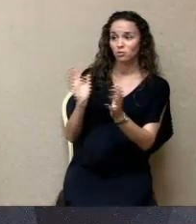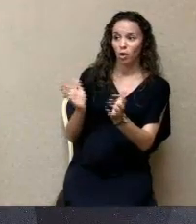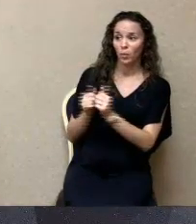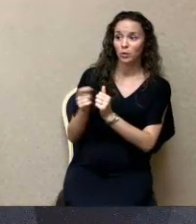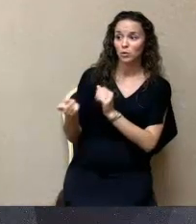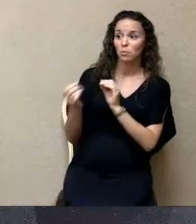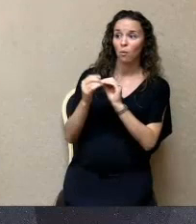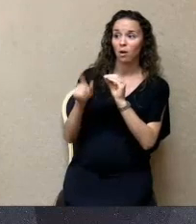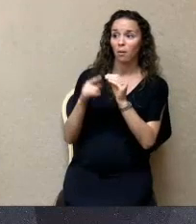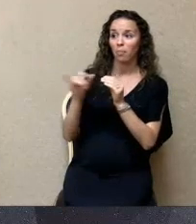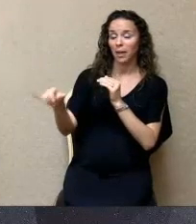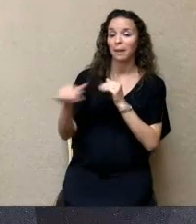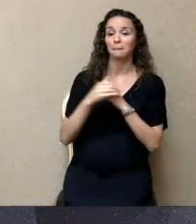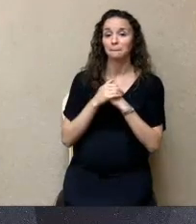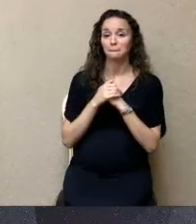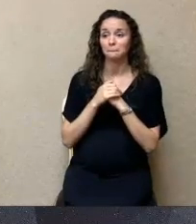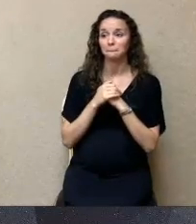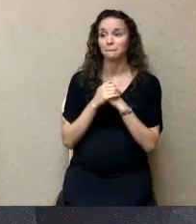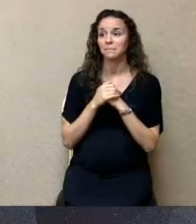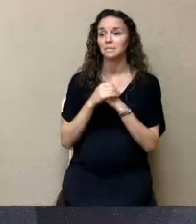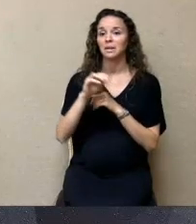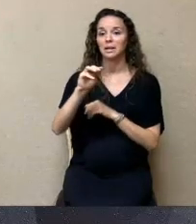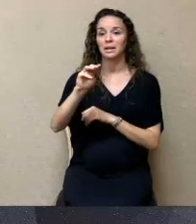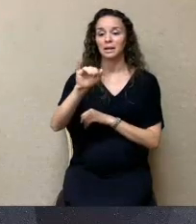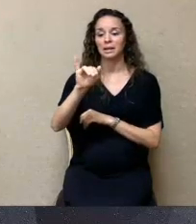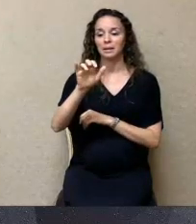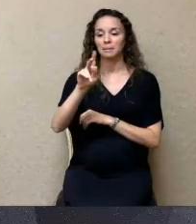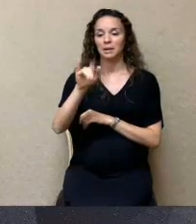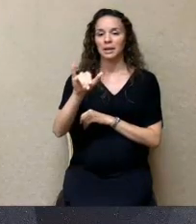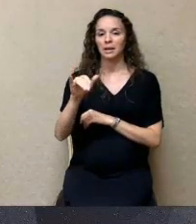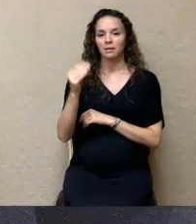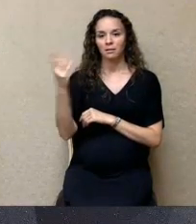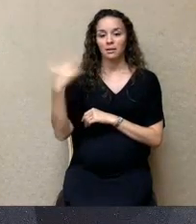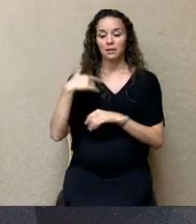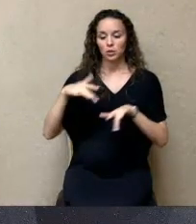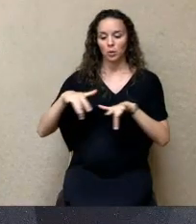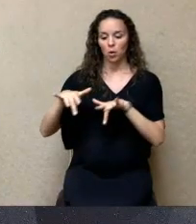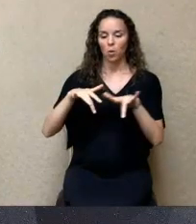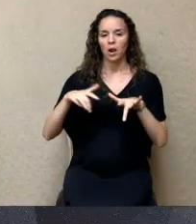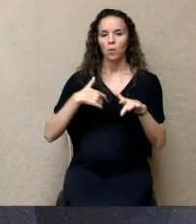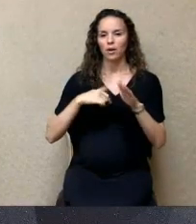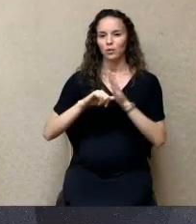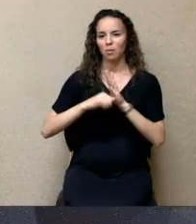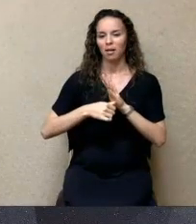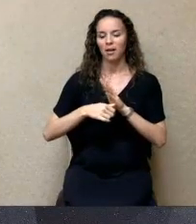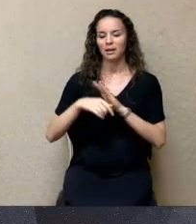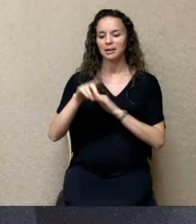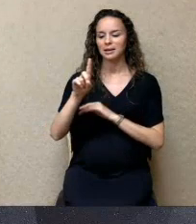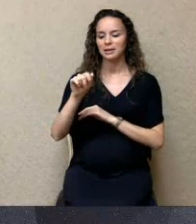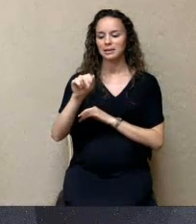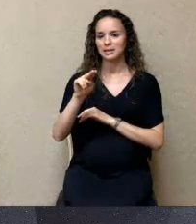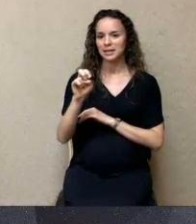about that. And because this is recorded, I just want to put a plug in for that Dane County issue of funding.